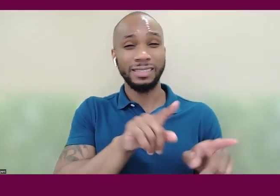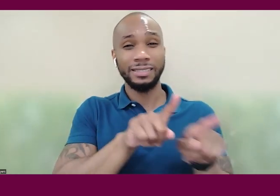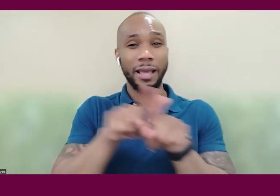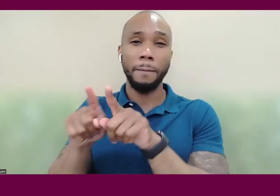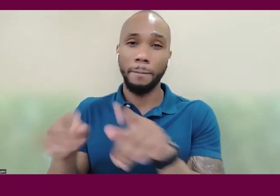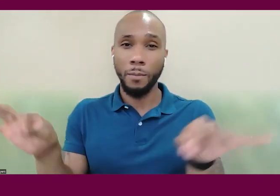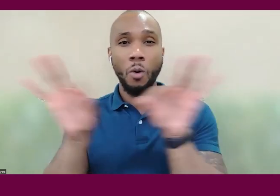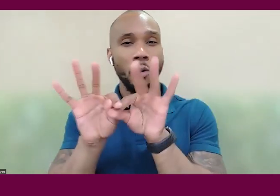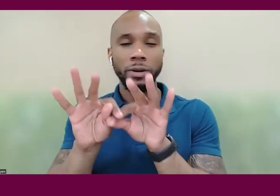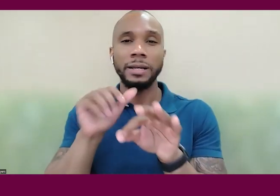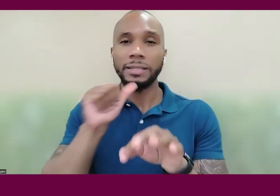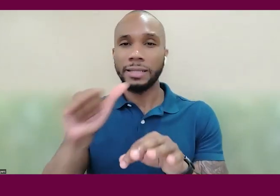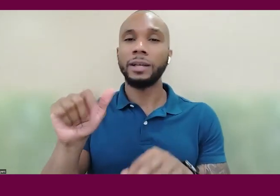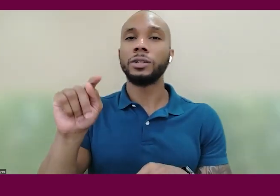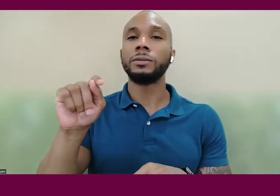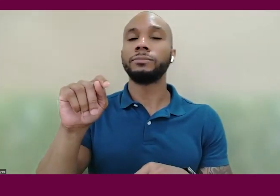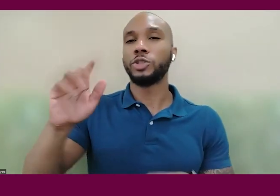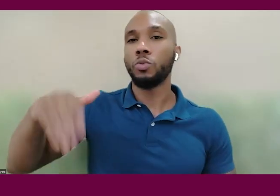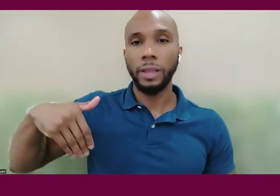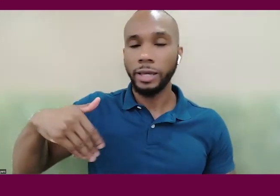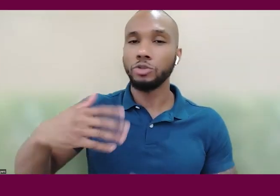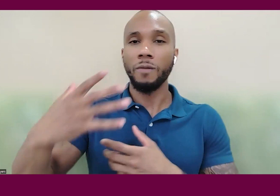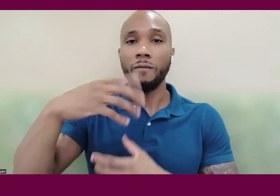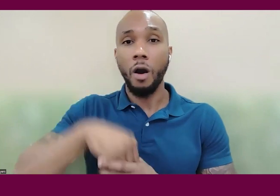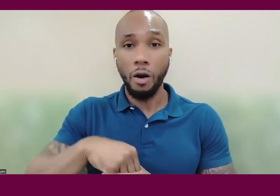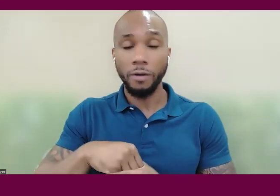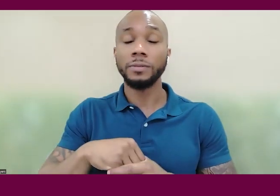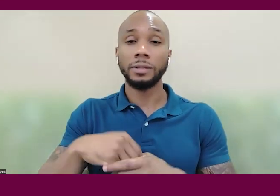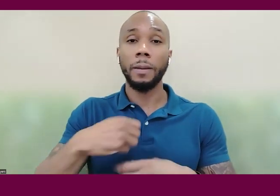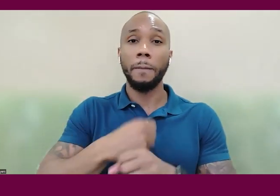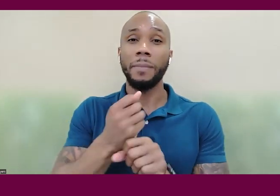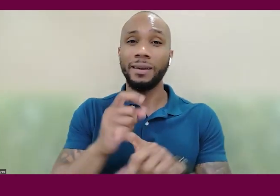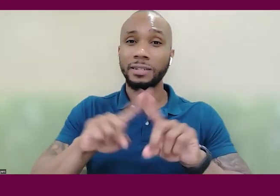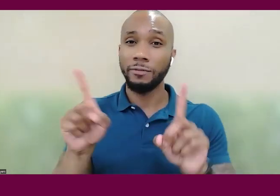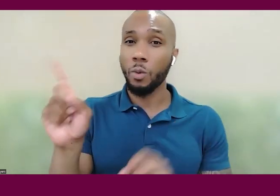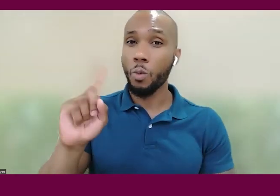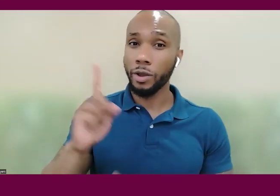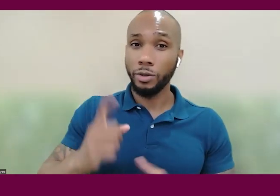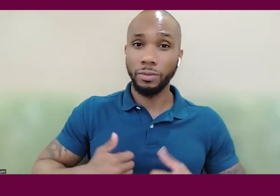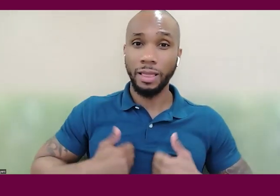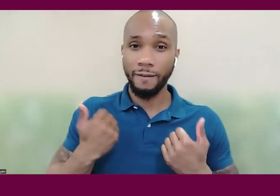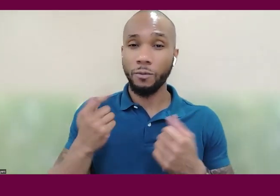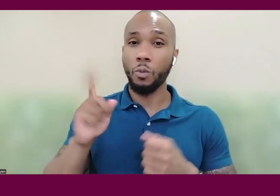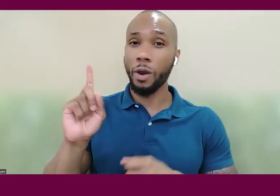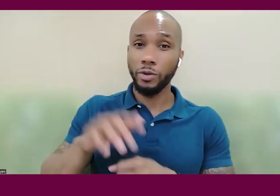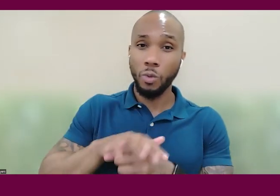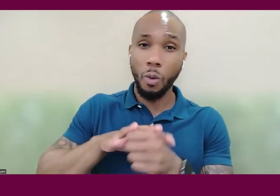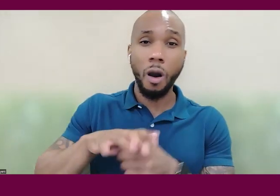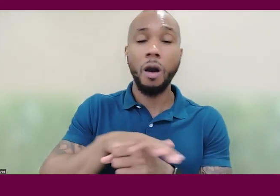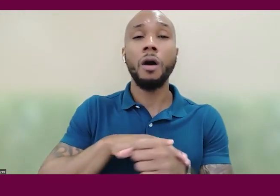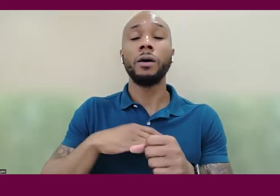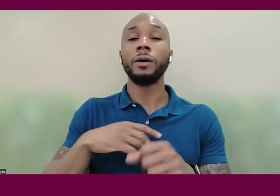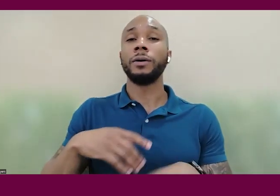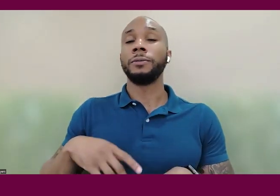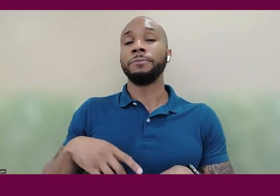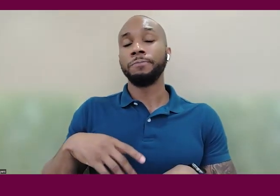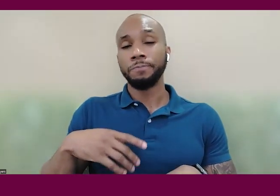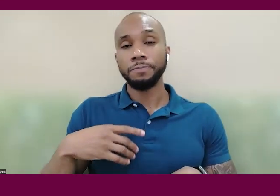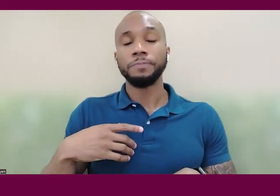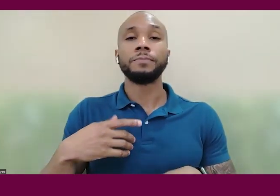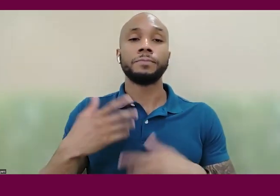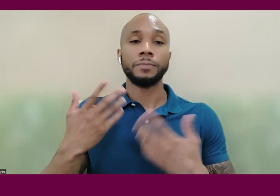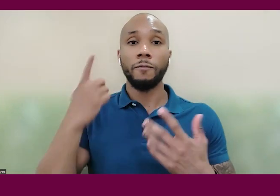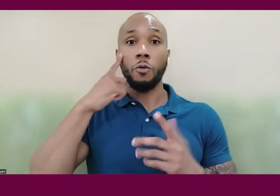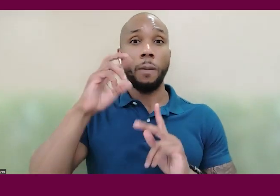It's not too late to get involved in trying to make a difference where you are for people